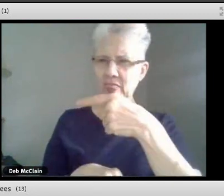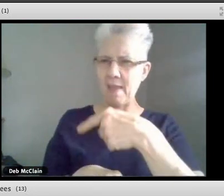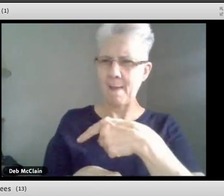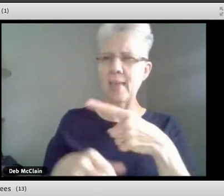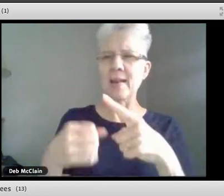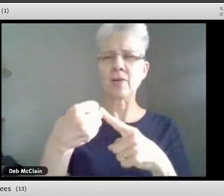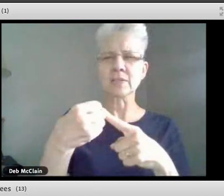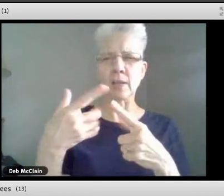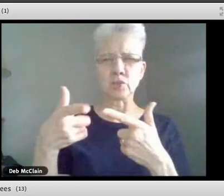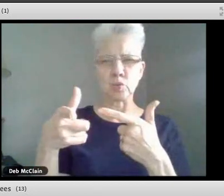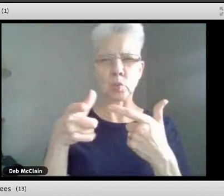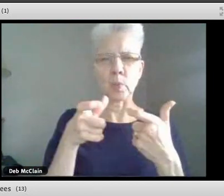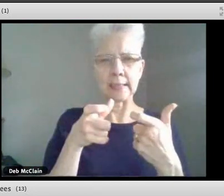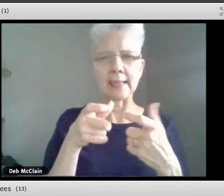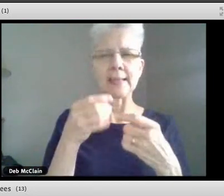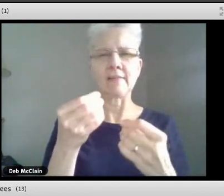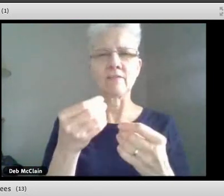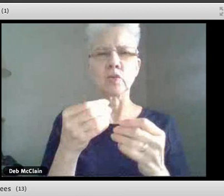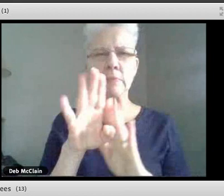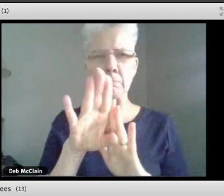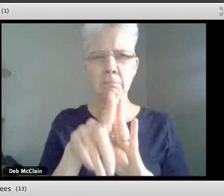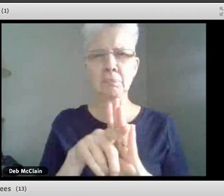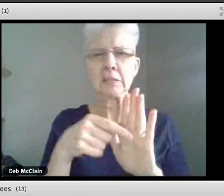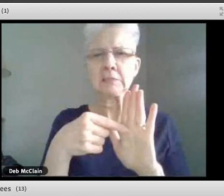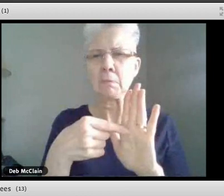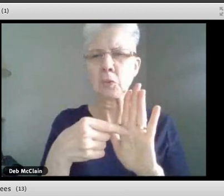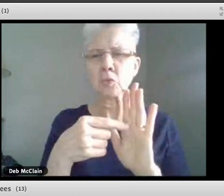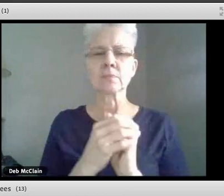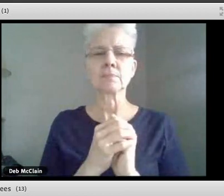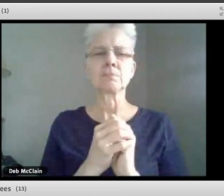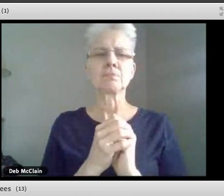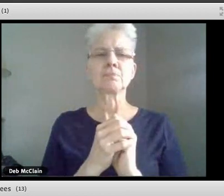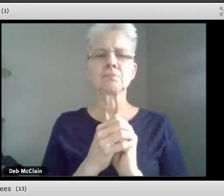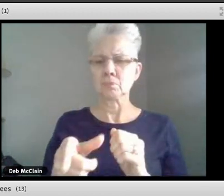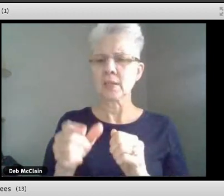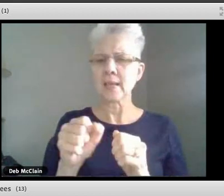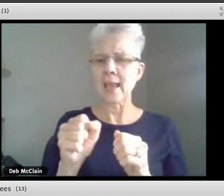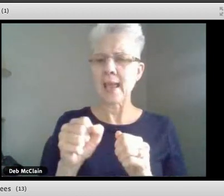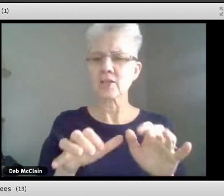and kind of give you some examples. Yeah, chat, thank you. I've got that on a later slide, Rob.